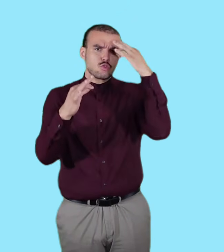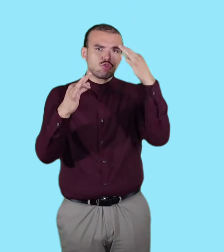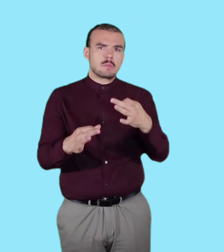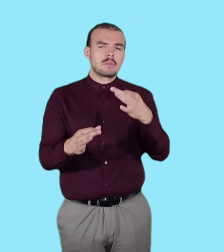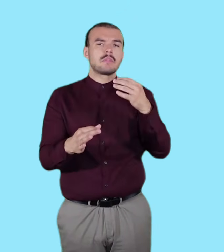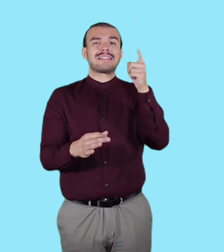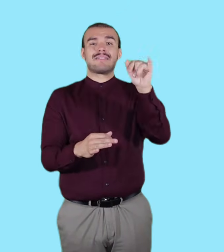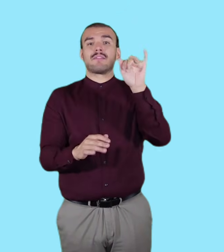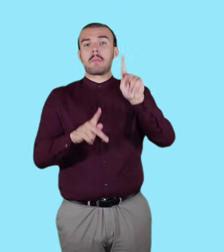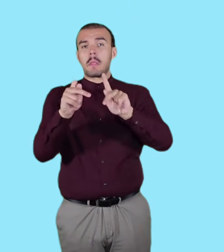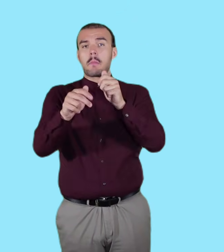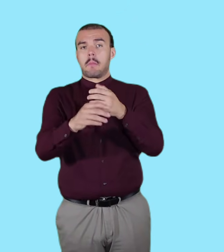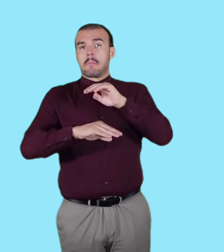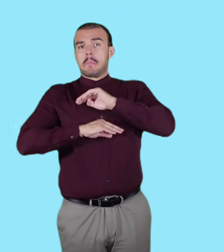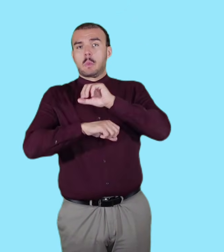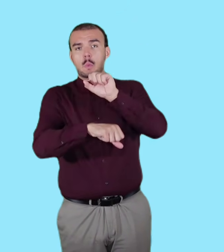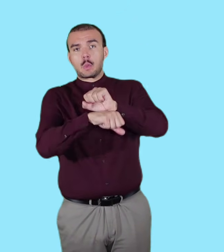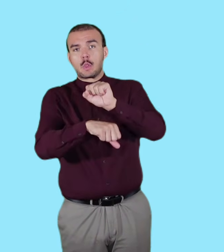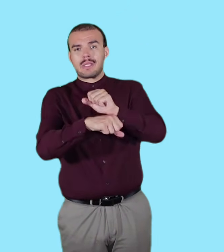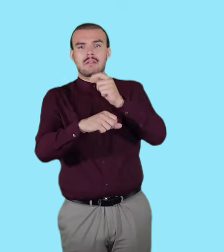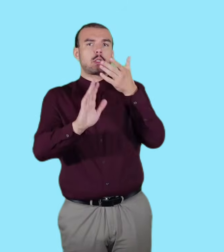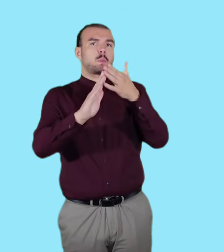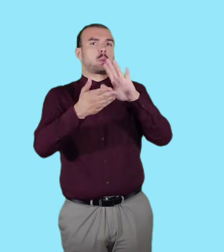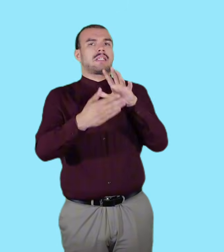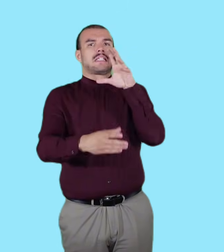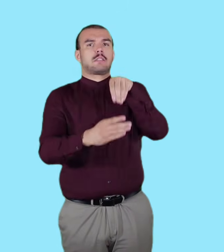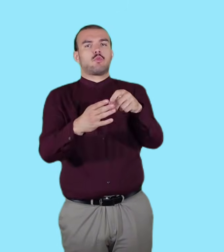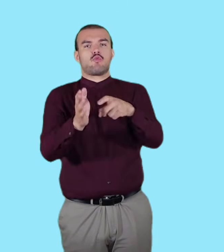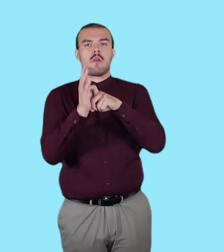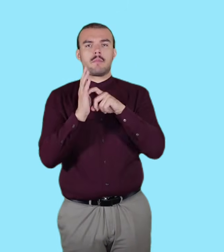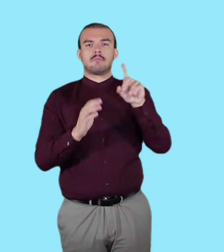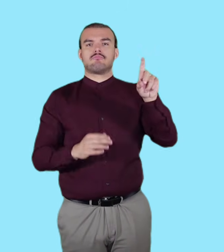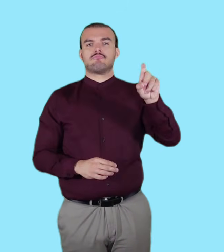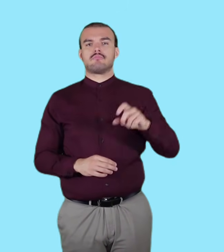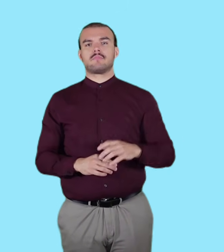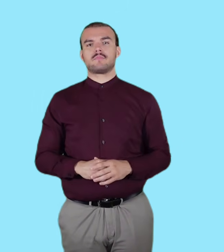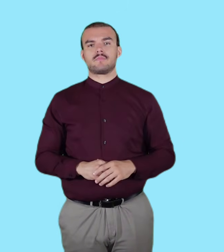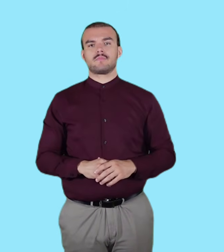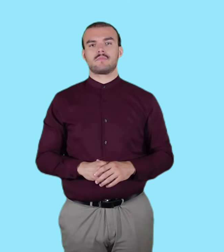whether people meet the work and community engagement requirements?